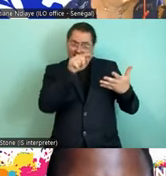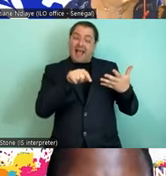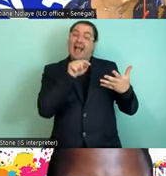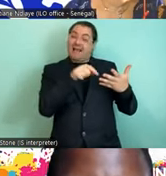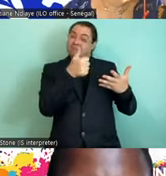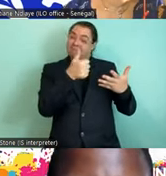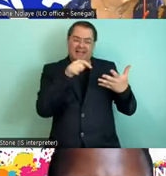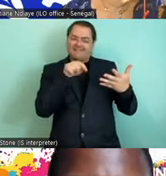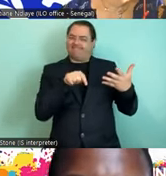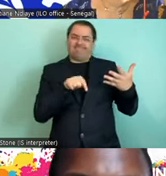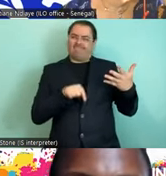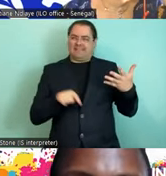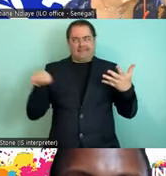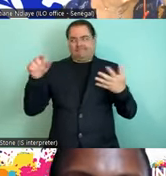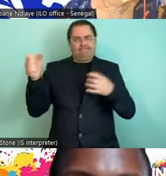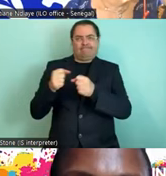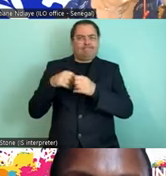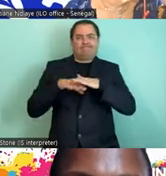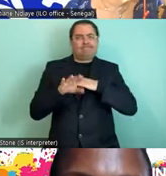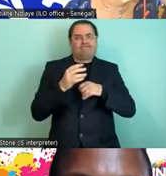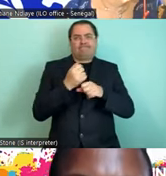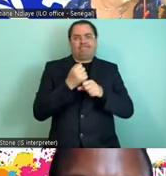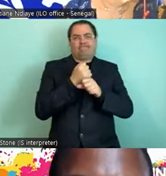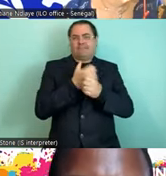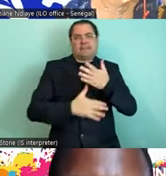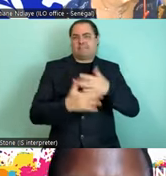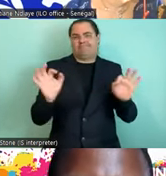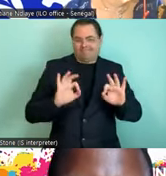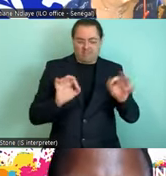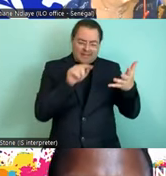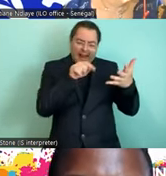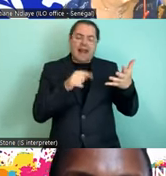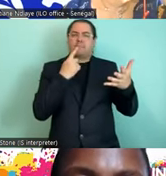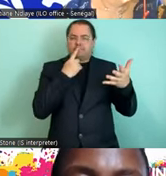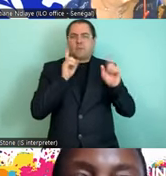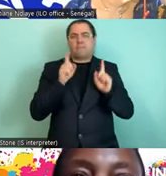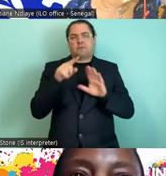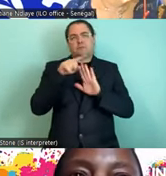and as a result of that, we had to come up with a disability inclusion policy which was